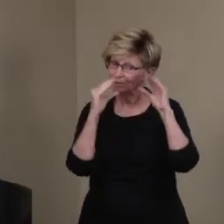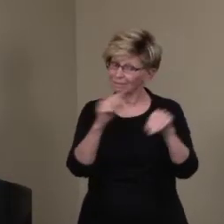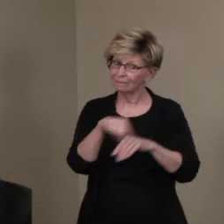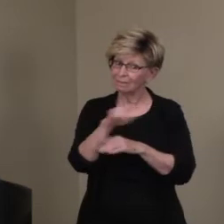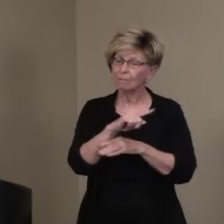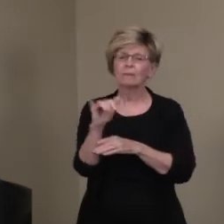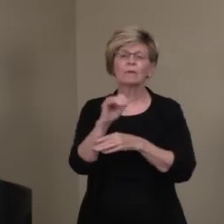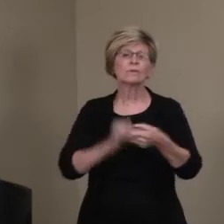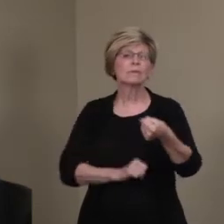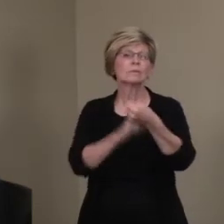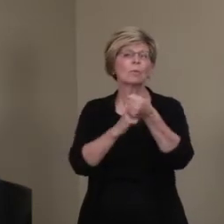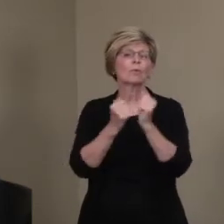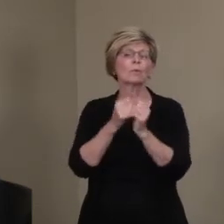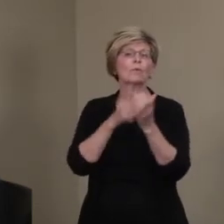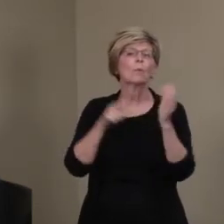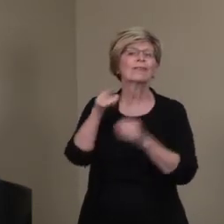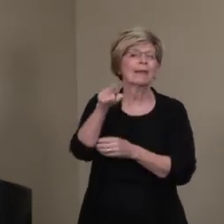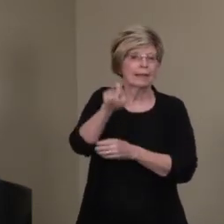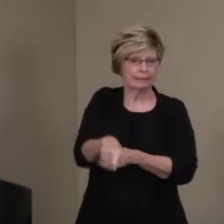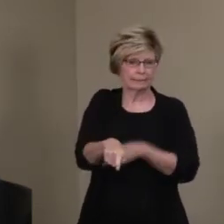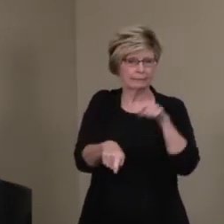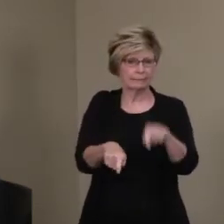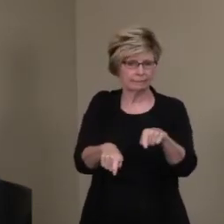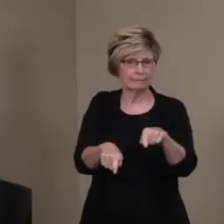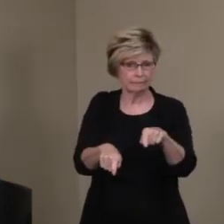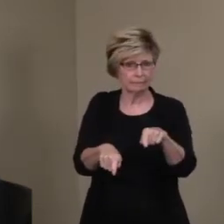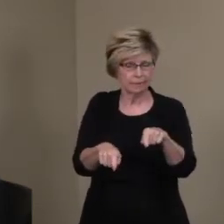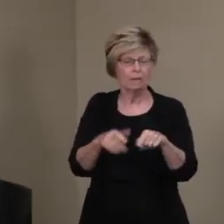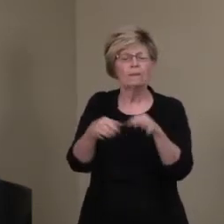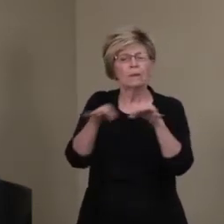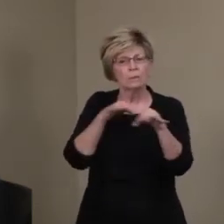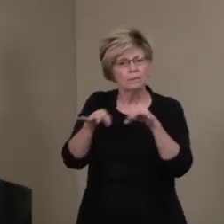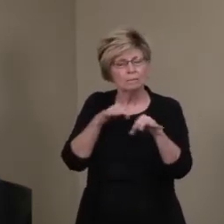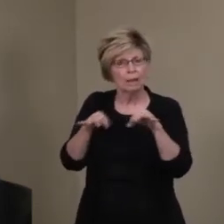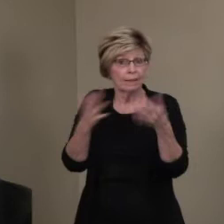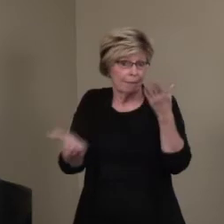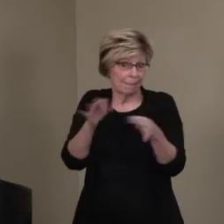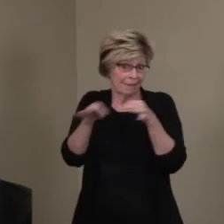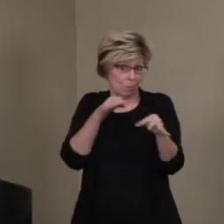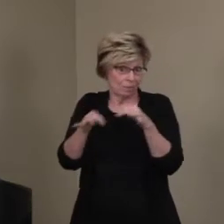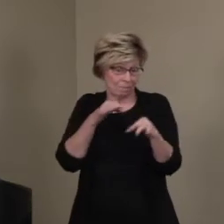students and clients you need to support them with what they need explain to them